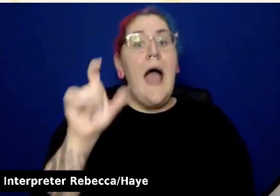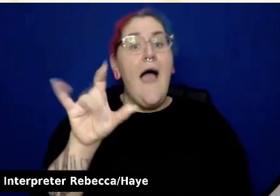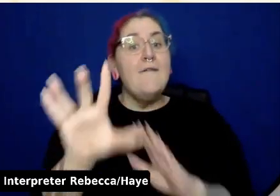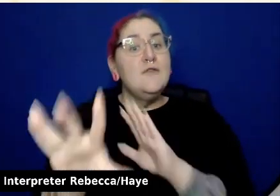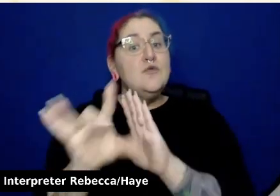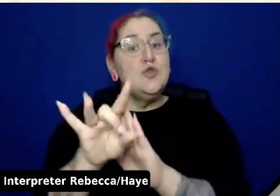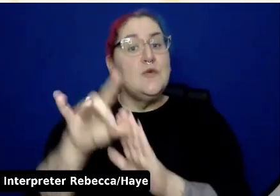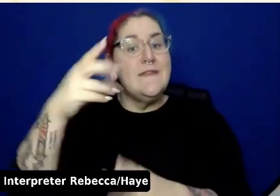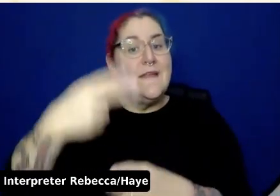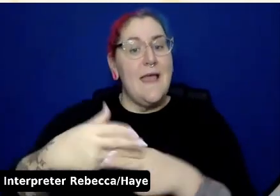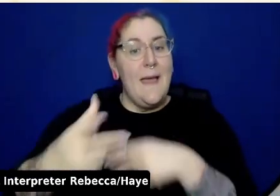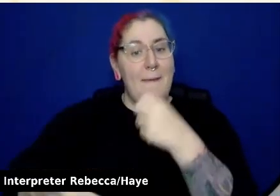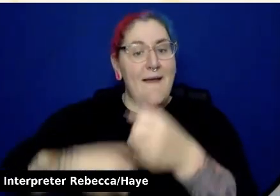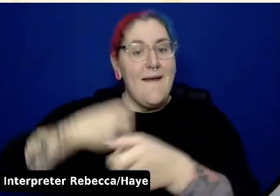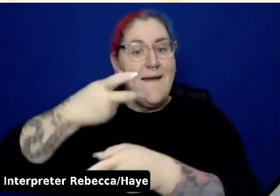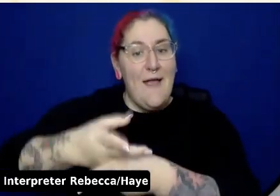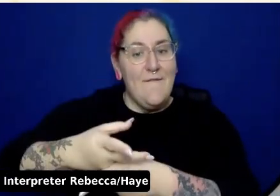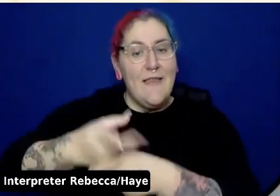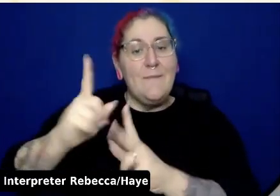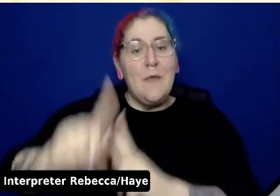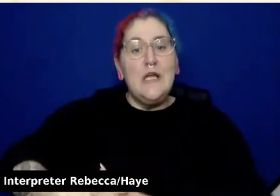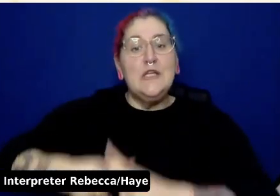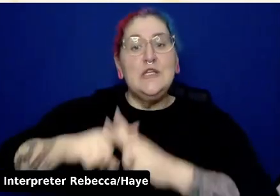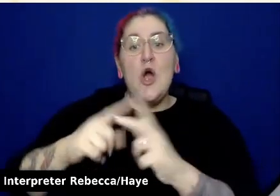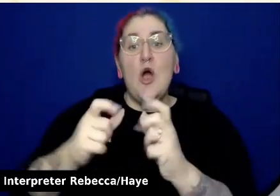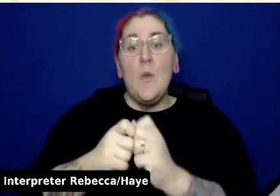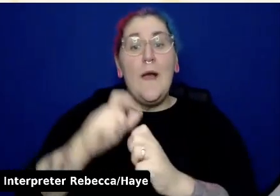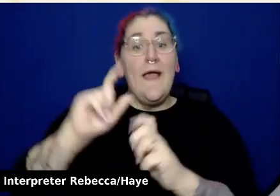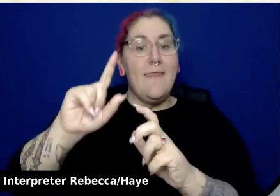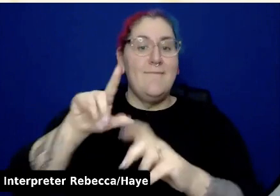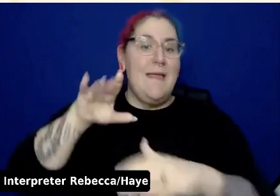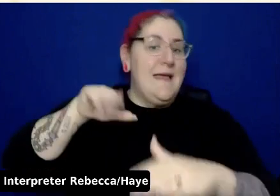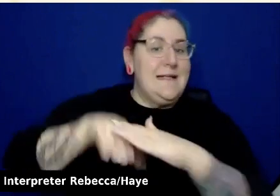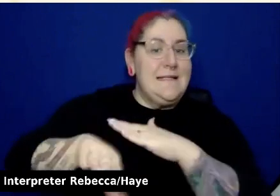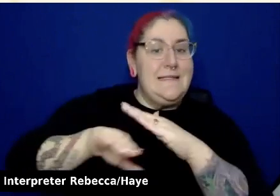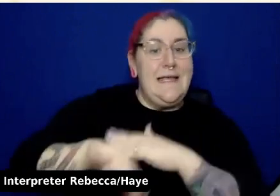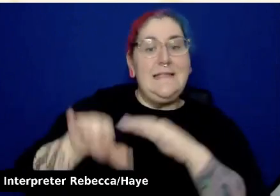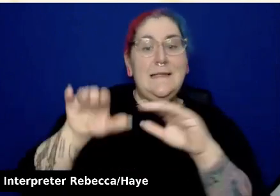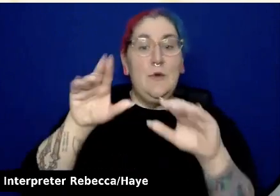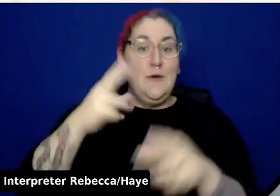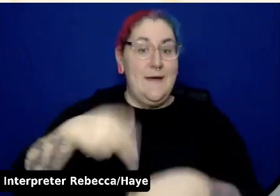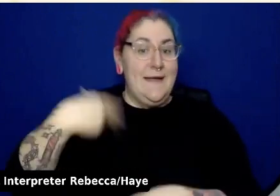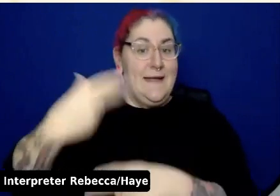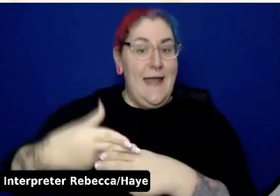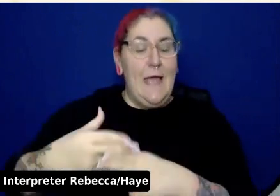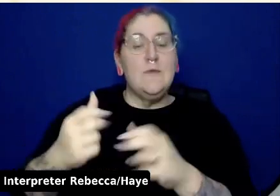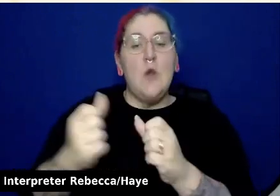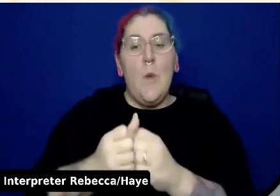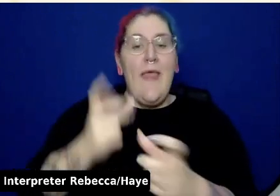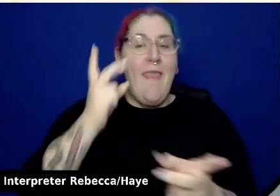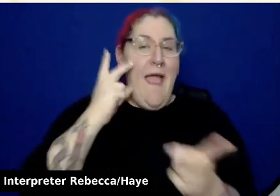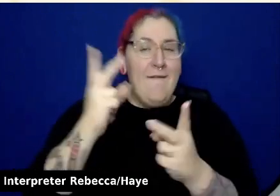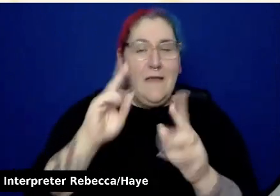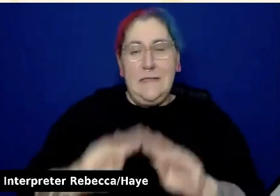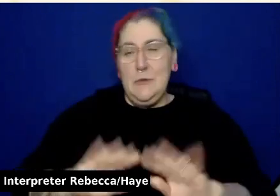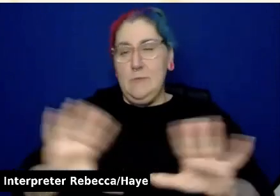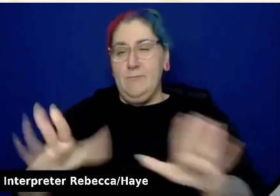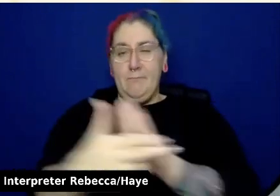So suppose you are having aria-label equal to cookie banner on div element, and you forget to define the role,